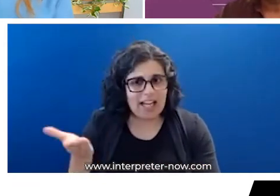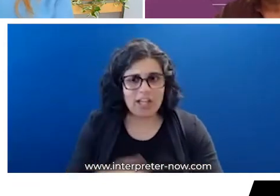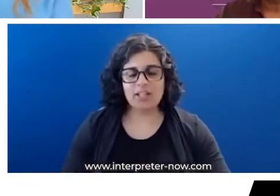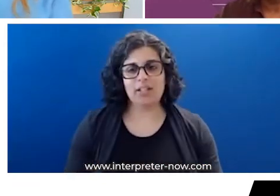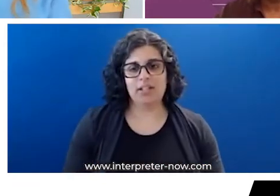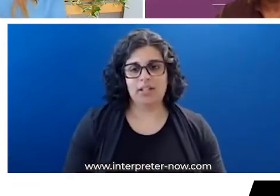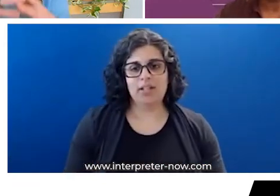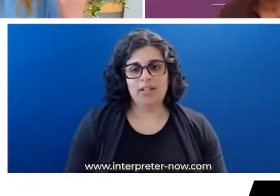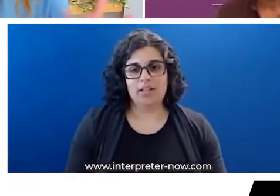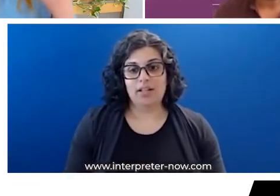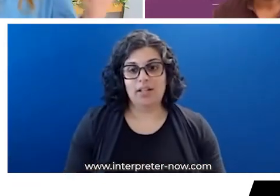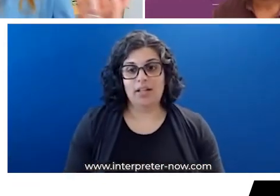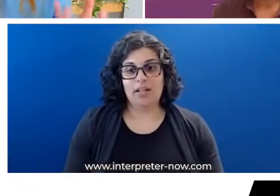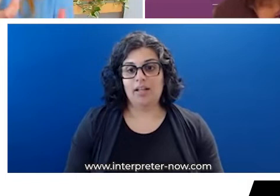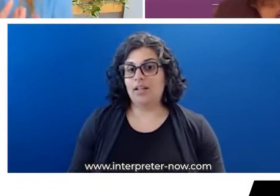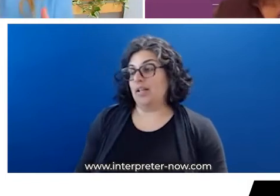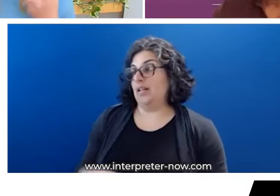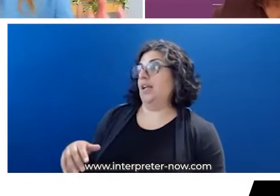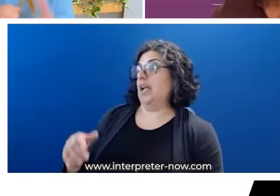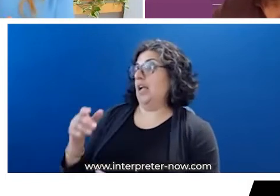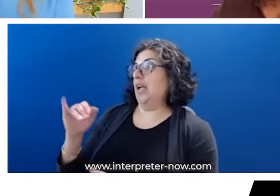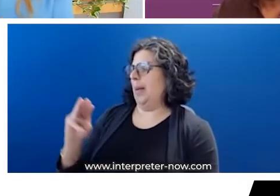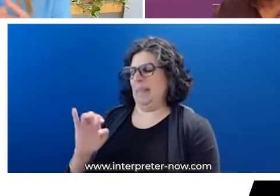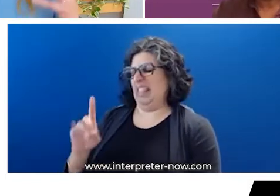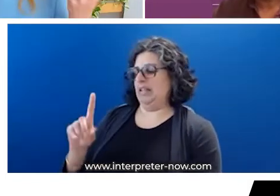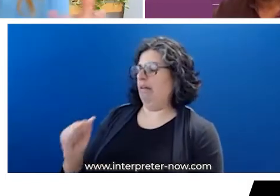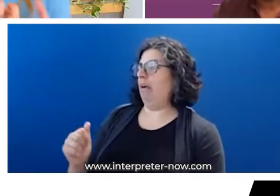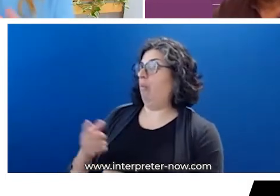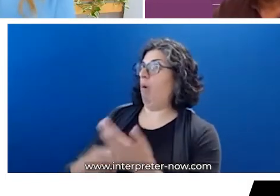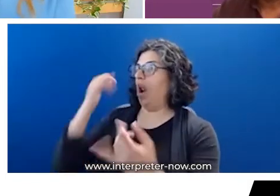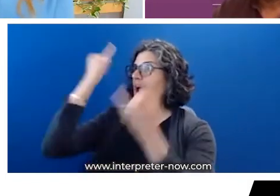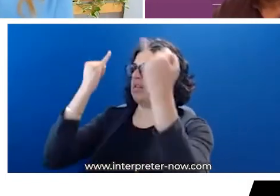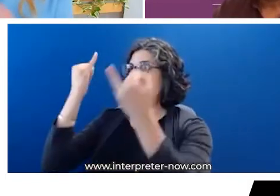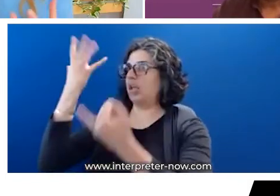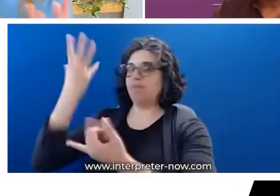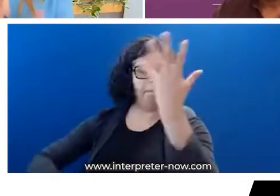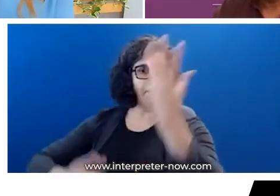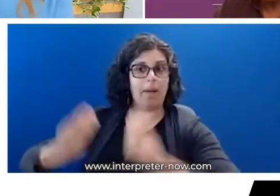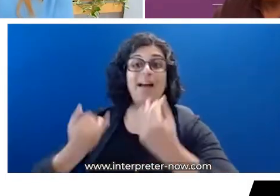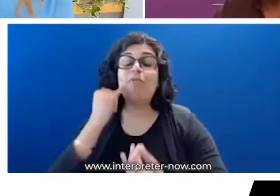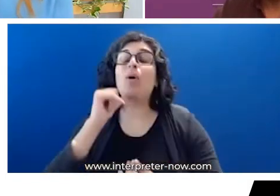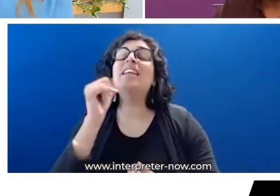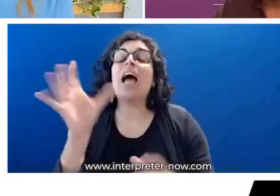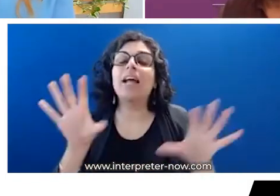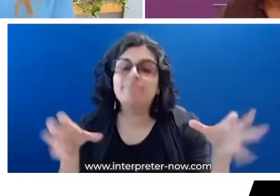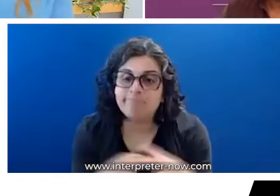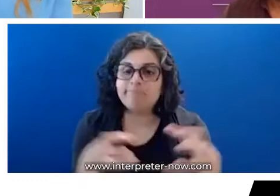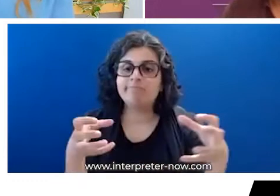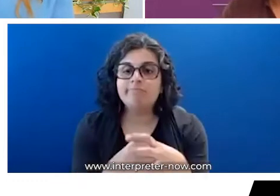And what ideas are you missing out on when we're not collaborating together, or we're not soliciting ideas? Yeah.